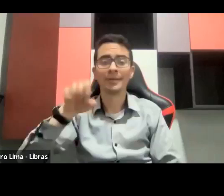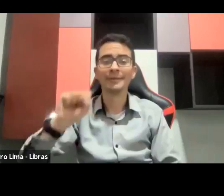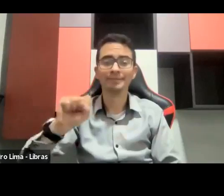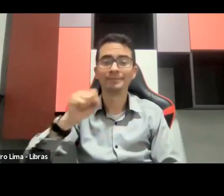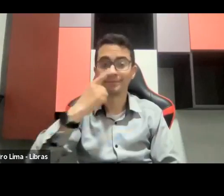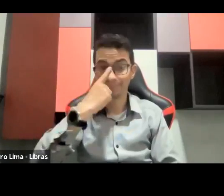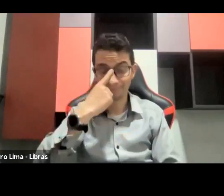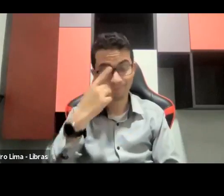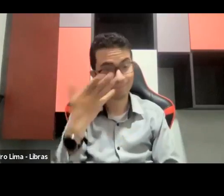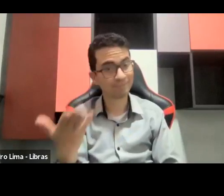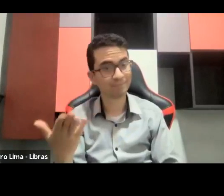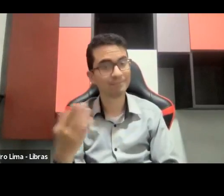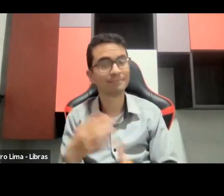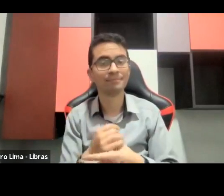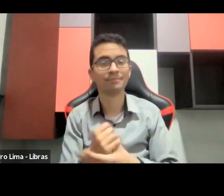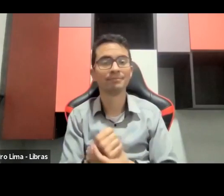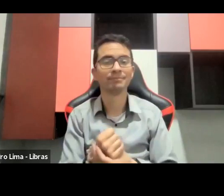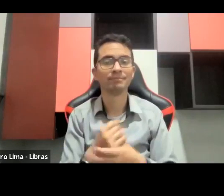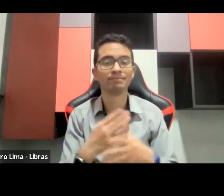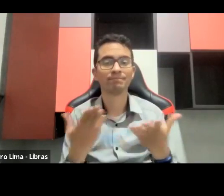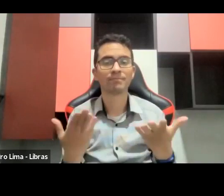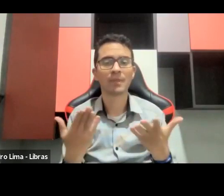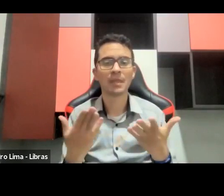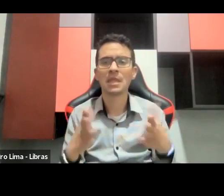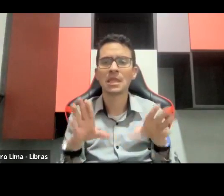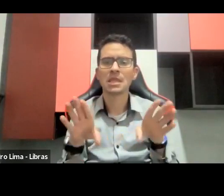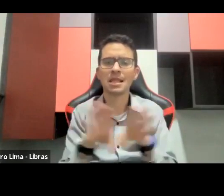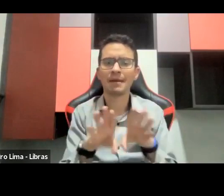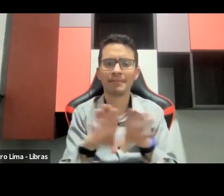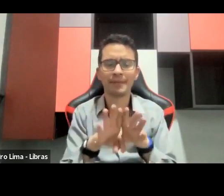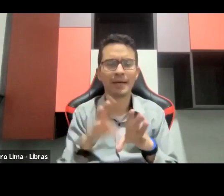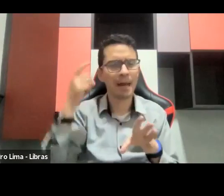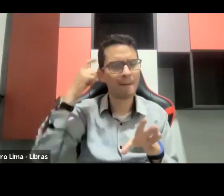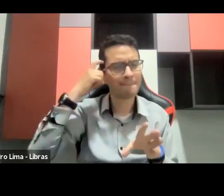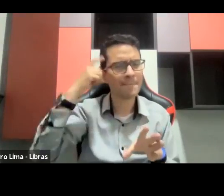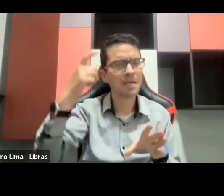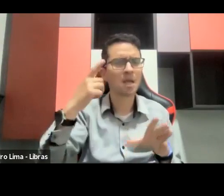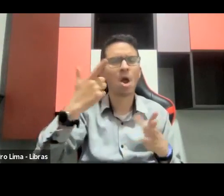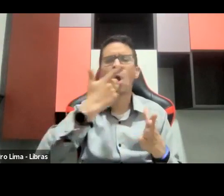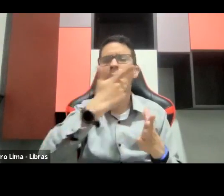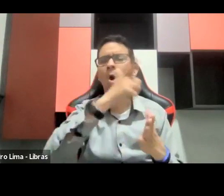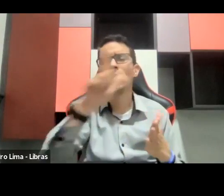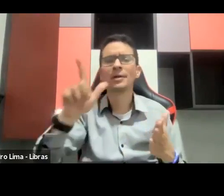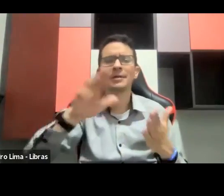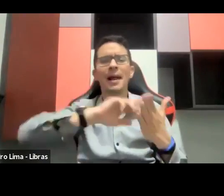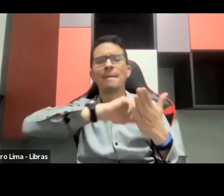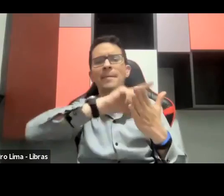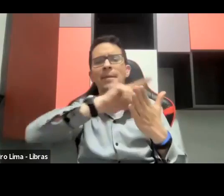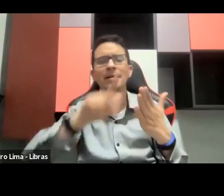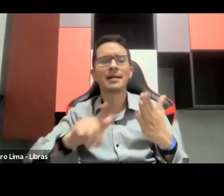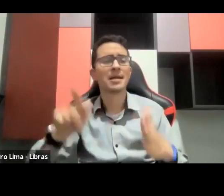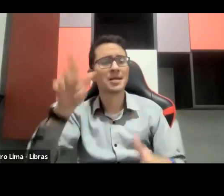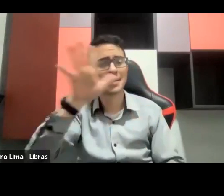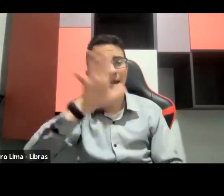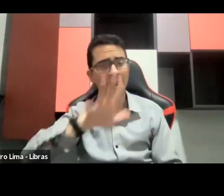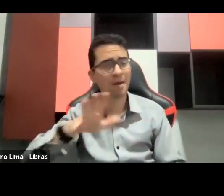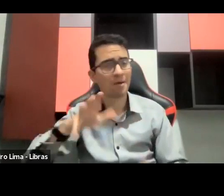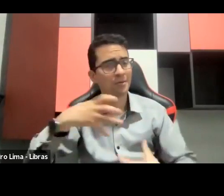In, NGOs, social movements. Civil society. org Civil society organizations. Civil society organizations,